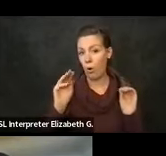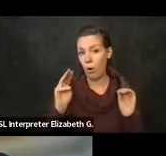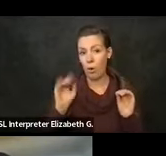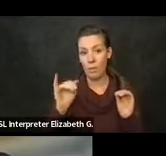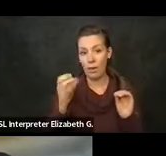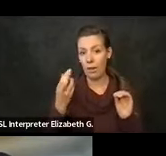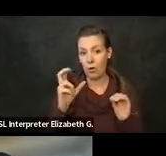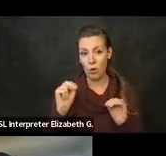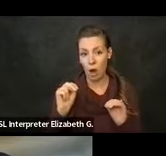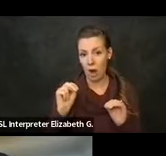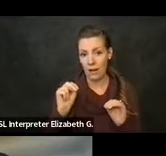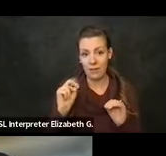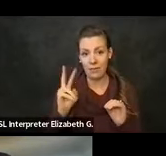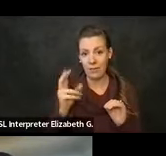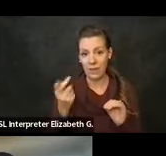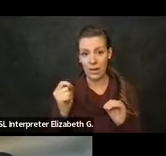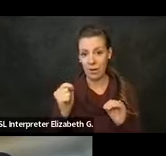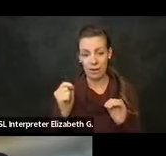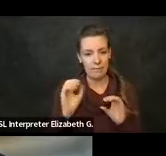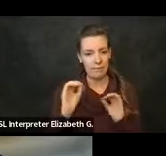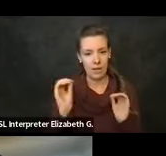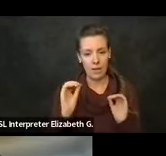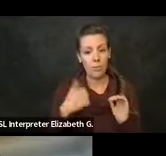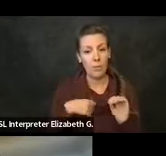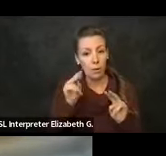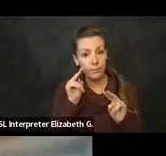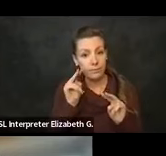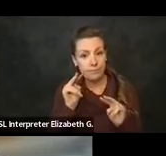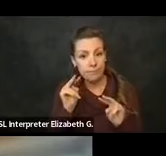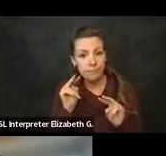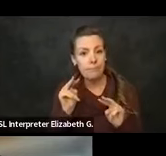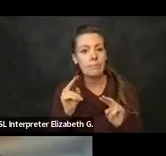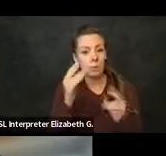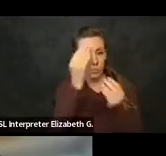are monitoring the situation closely and we continue to perform genome sequencing